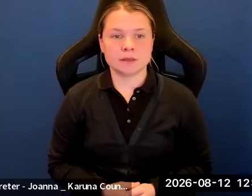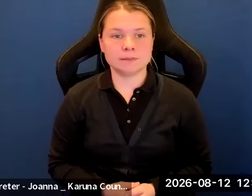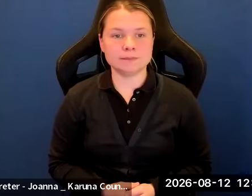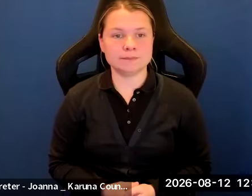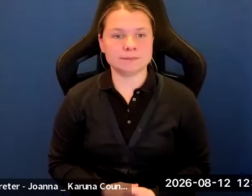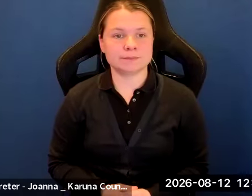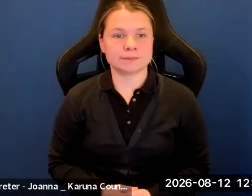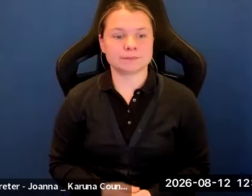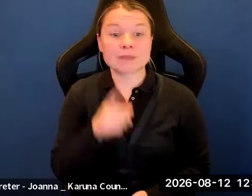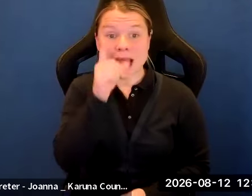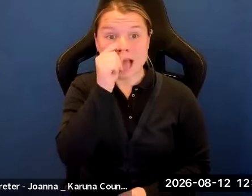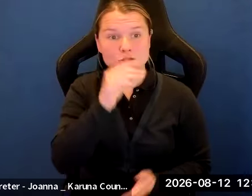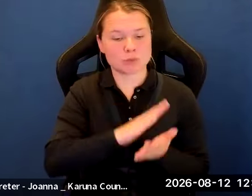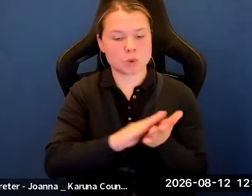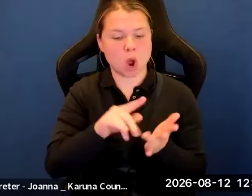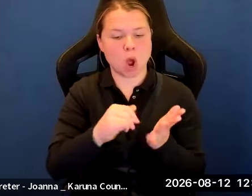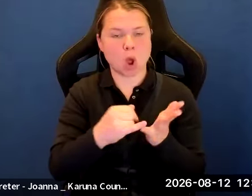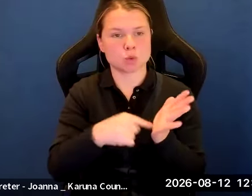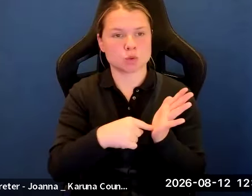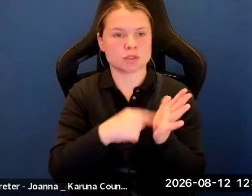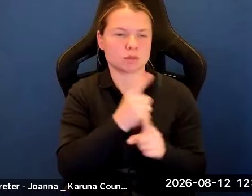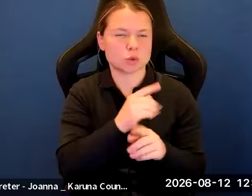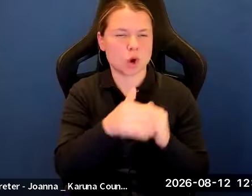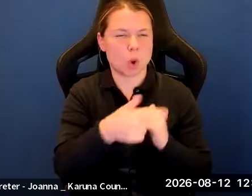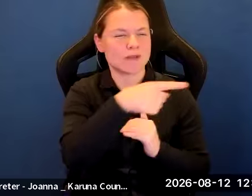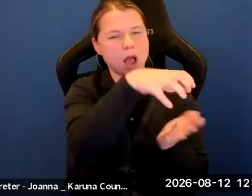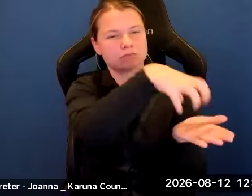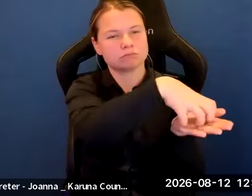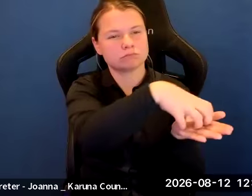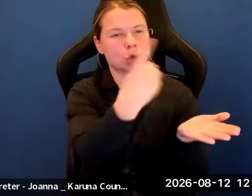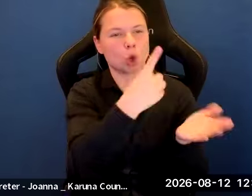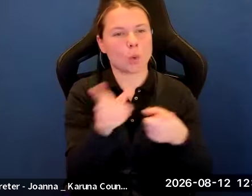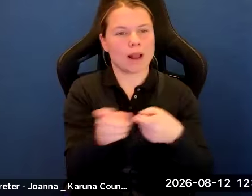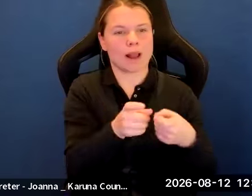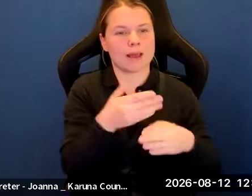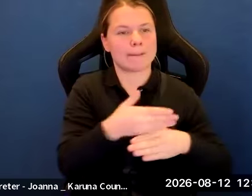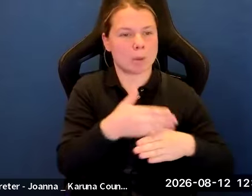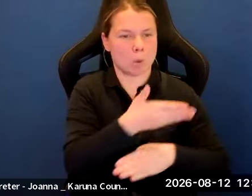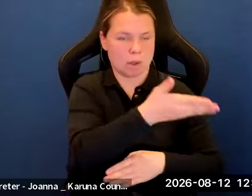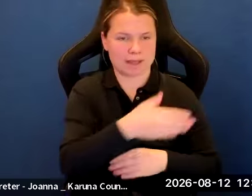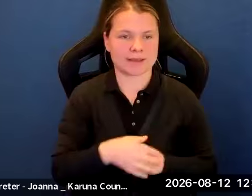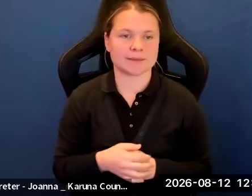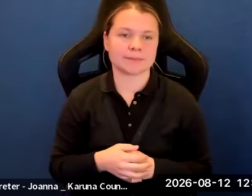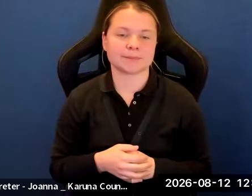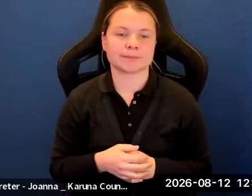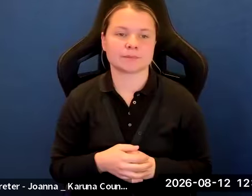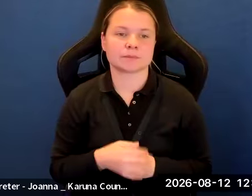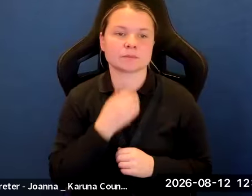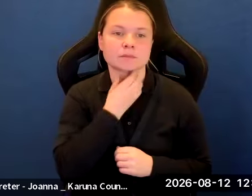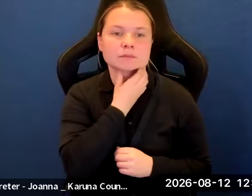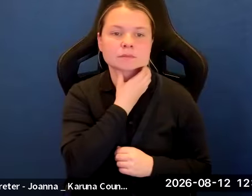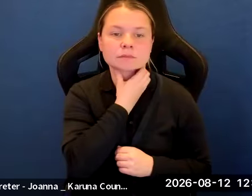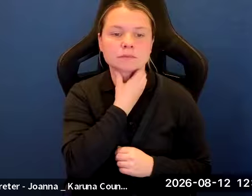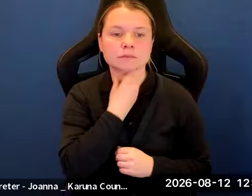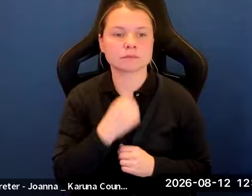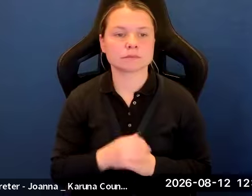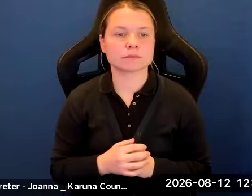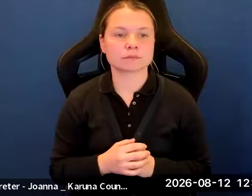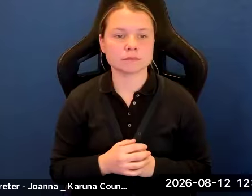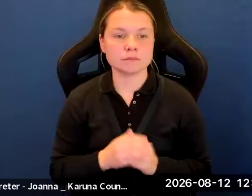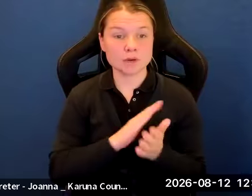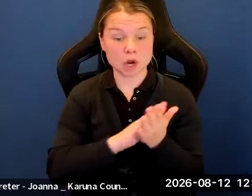Fellowships as well as part of the Fellowship agreement. All